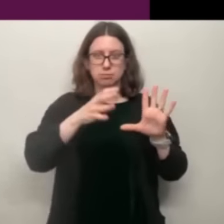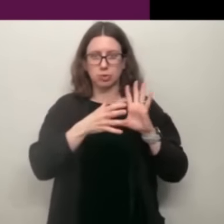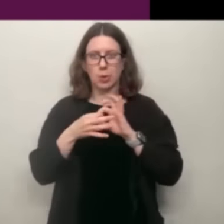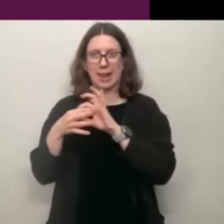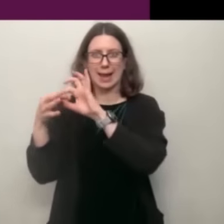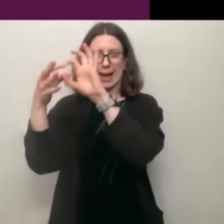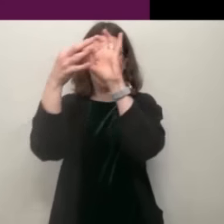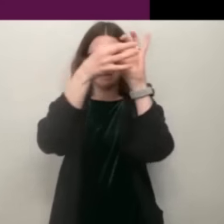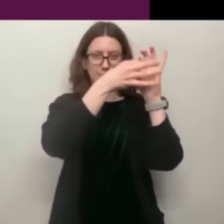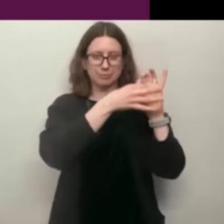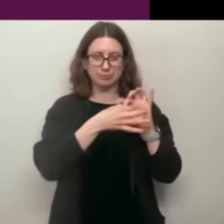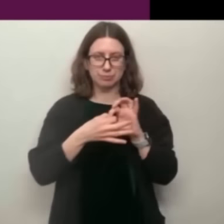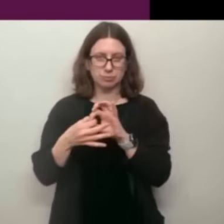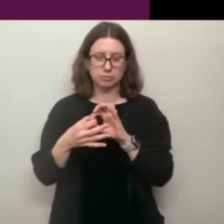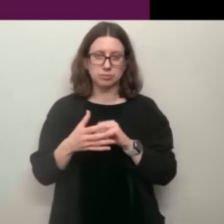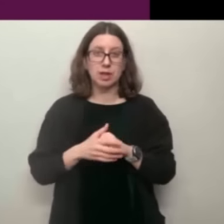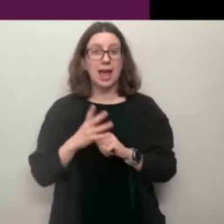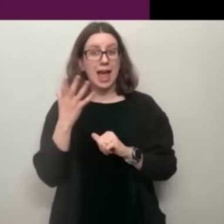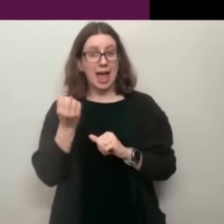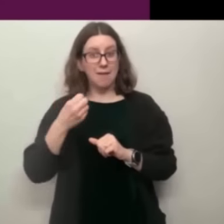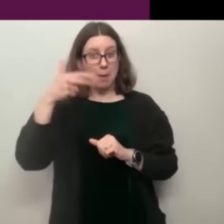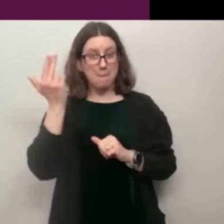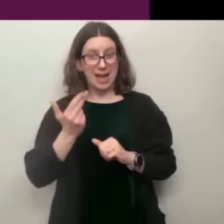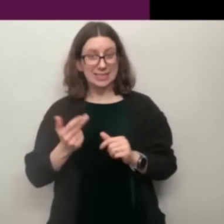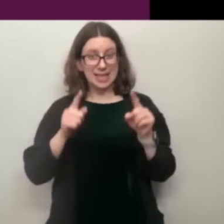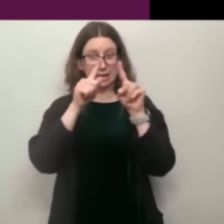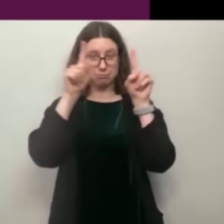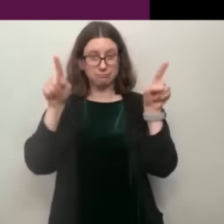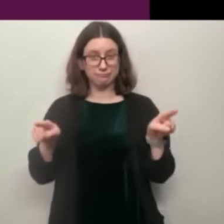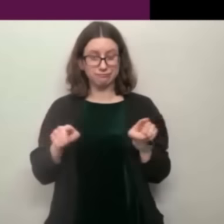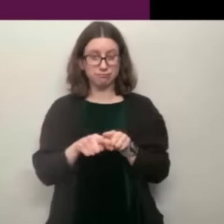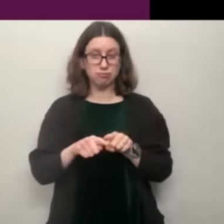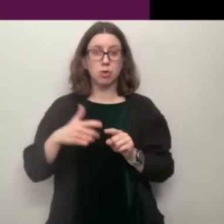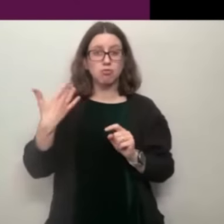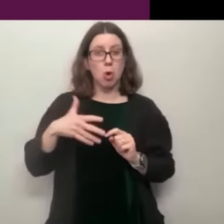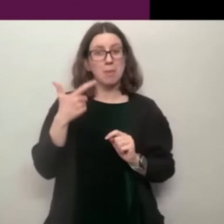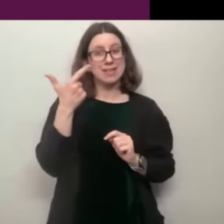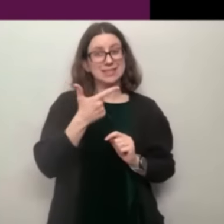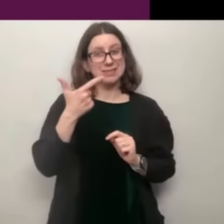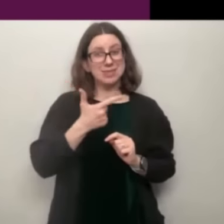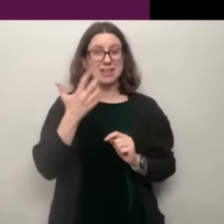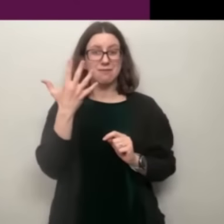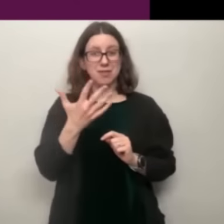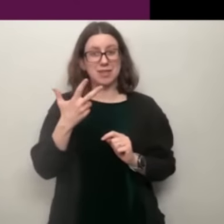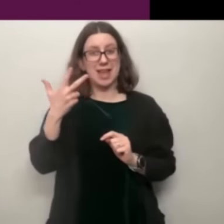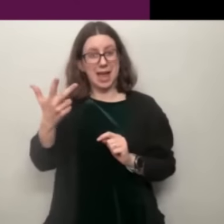by Francis Vivares, it dates from 1758 and we can see the landscape of Coalbrookdale